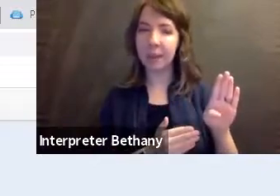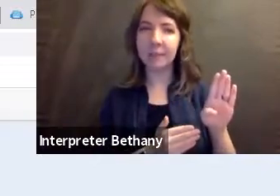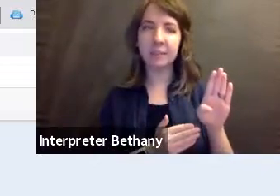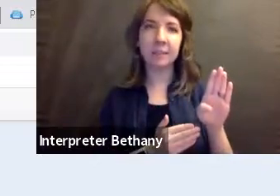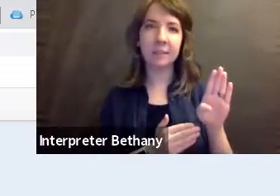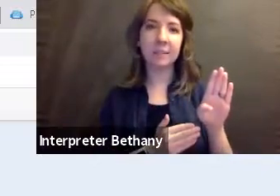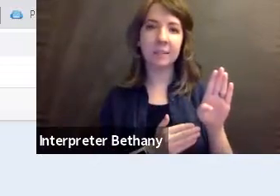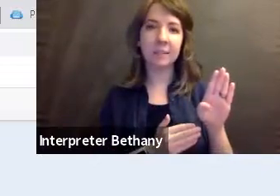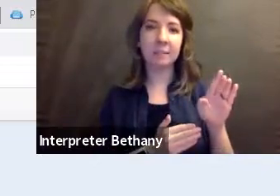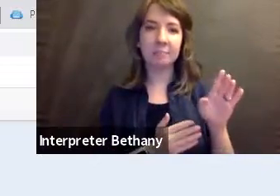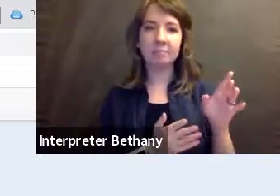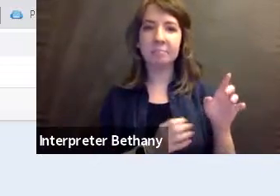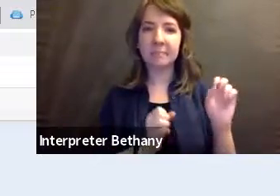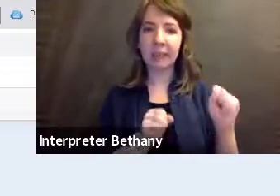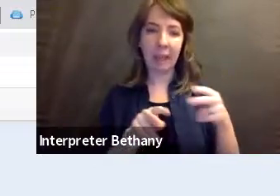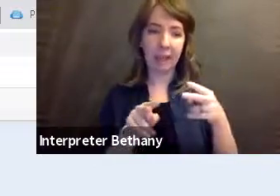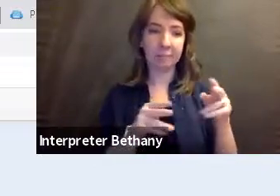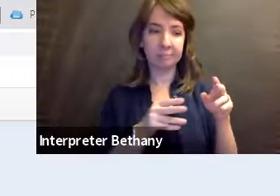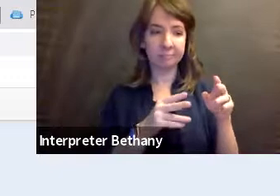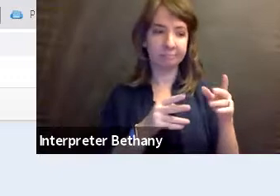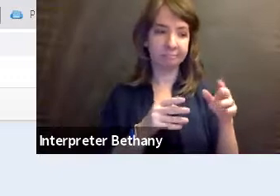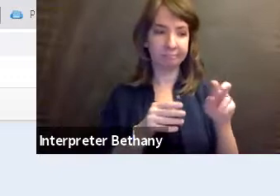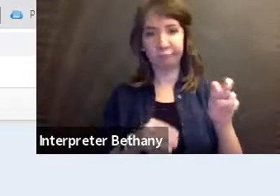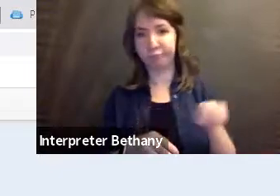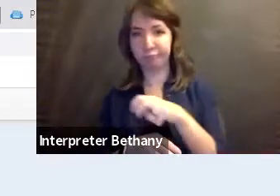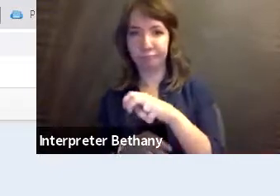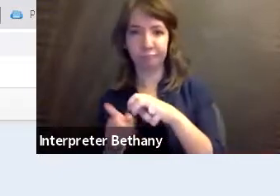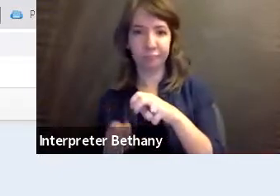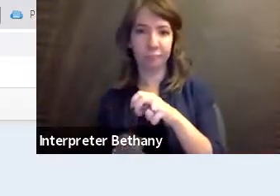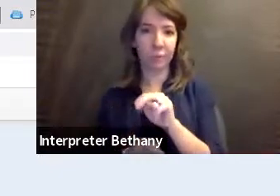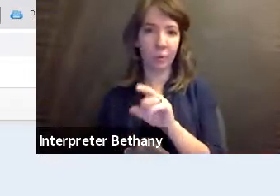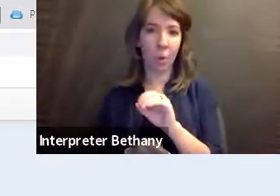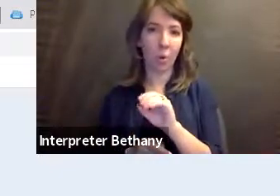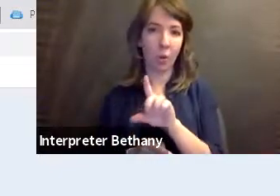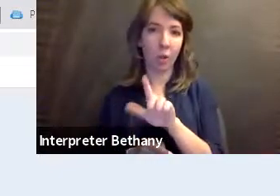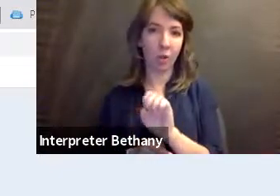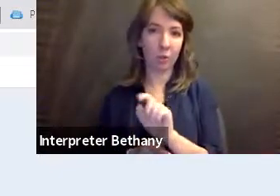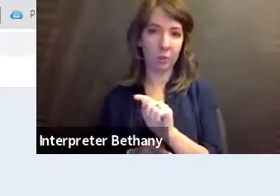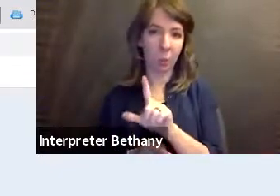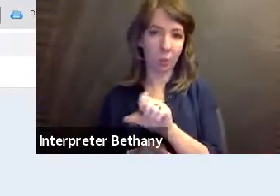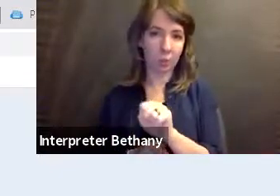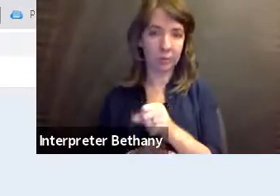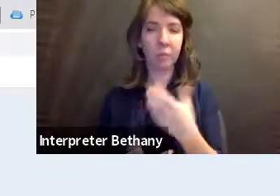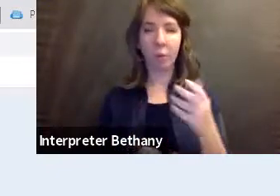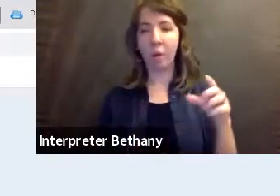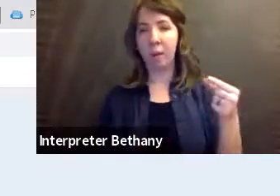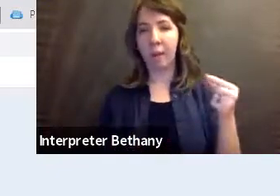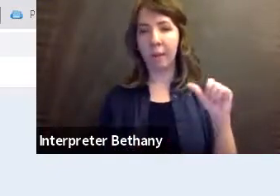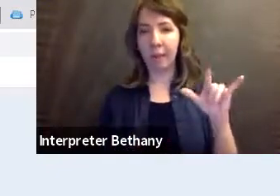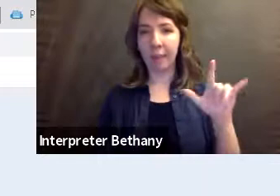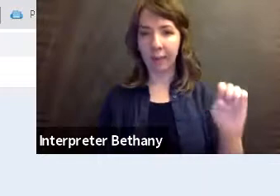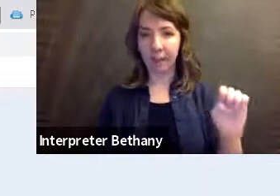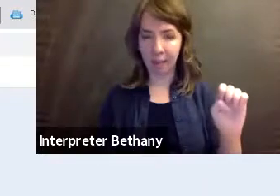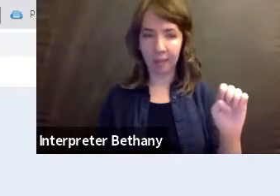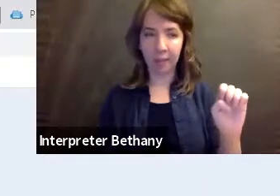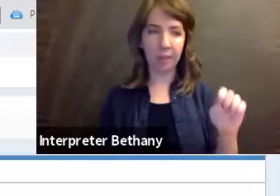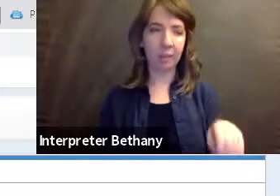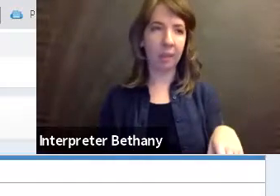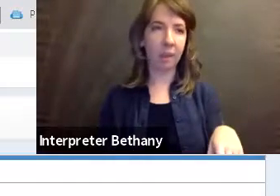Linda Kobashigawa: They can export to noodle tools. So the Gale Databases like opposing viewpoints and some of the other ones. The